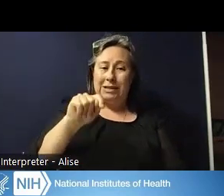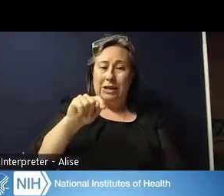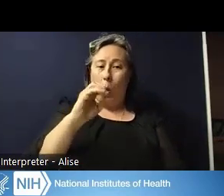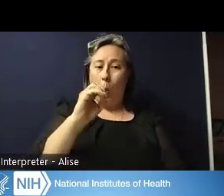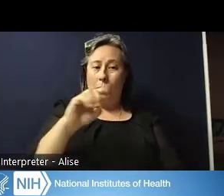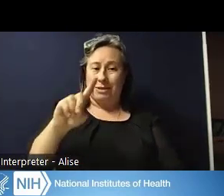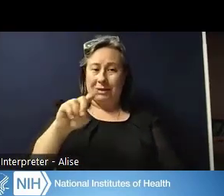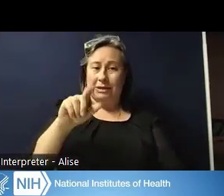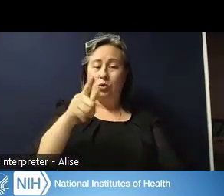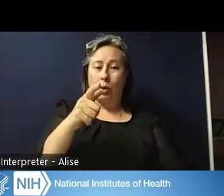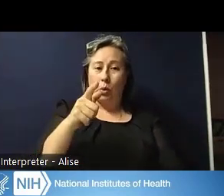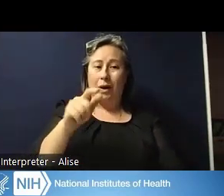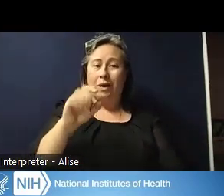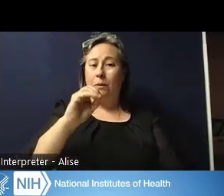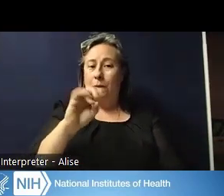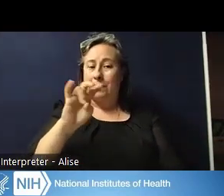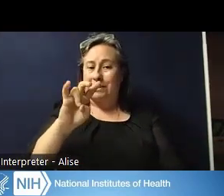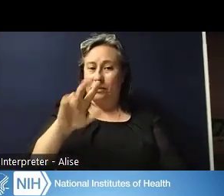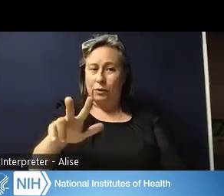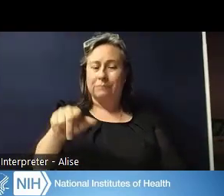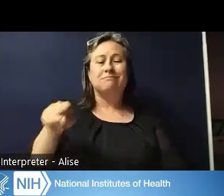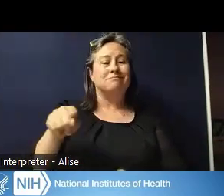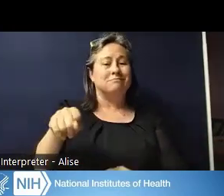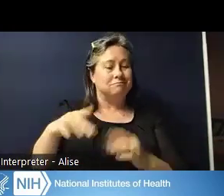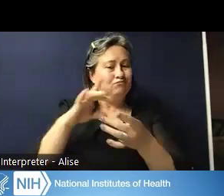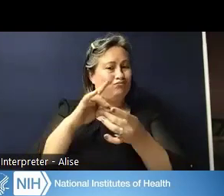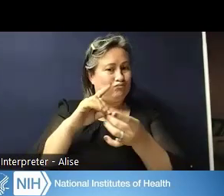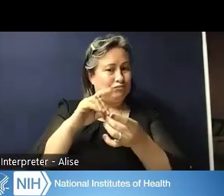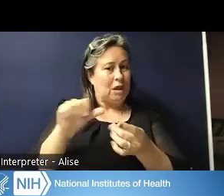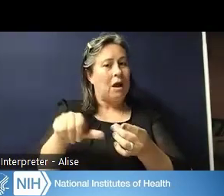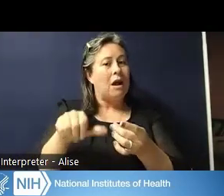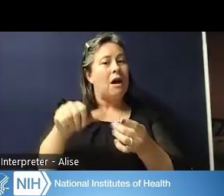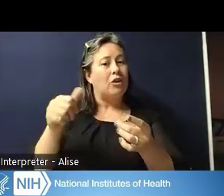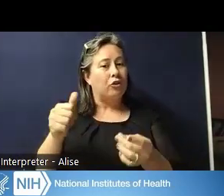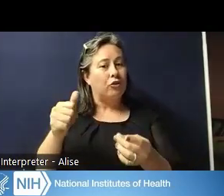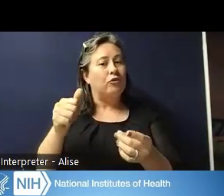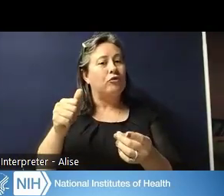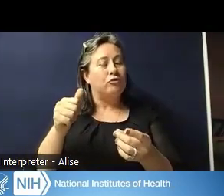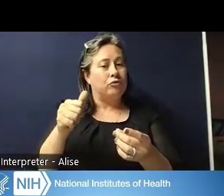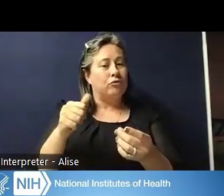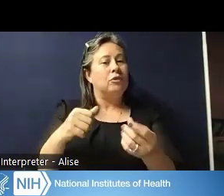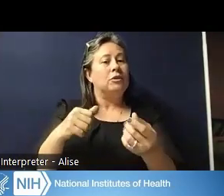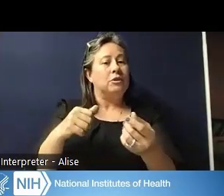also provides details on other support for applicants and recipients regarding full transparency